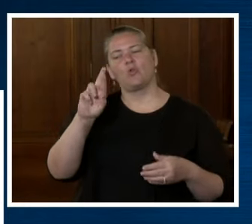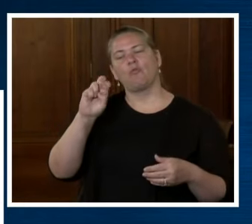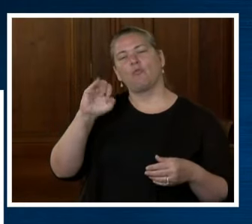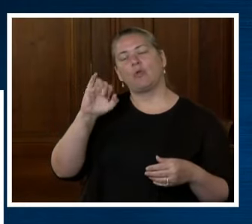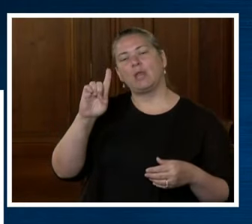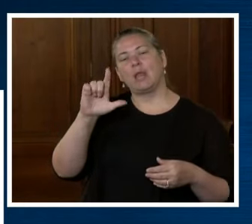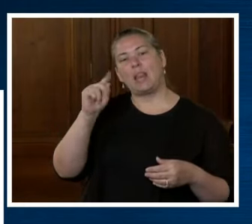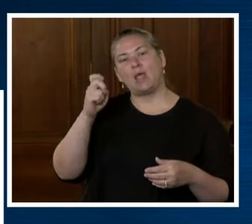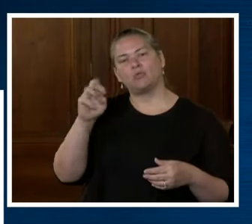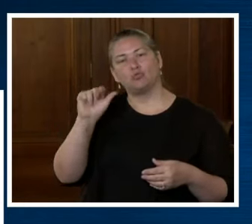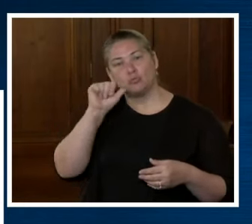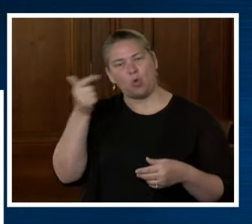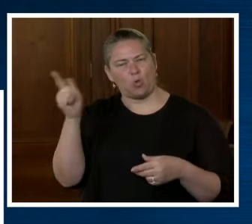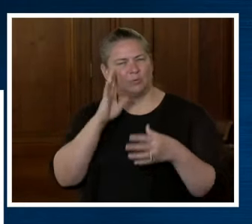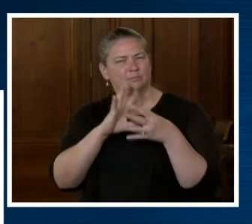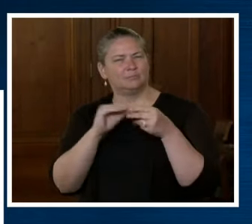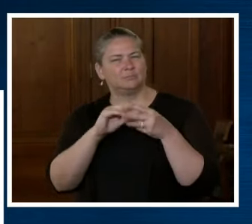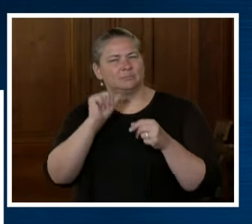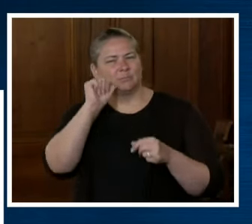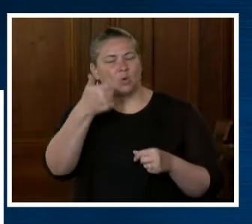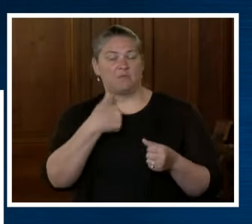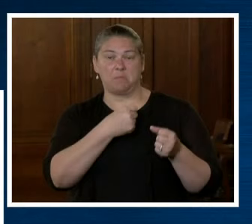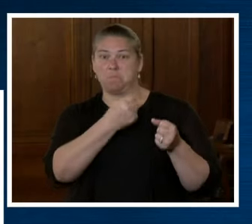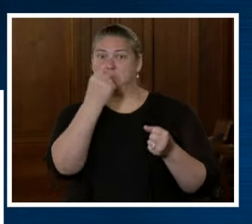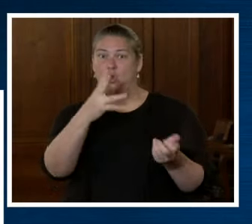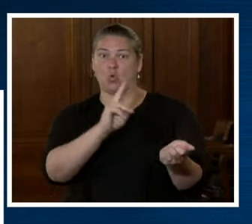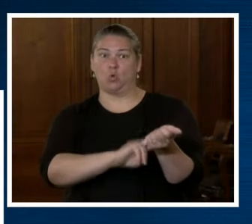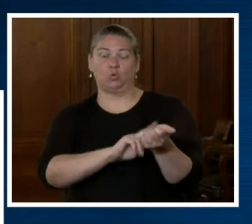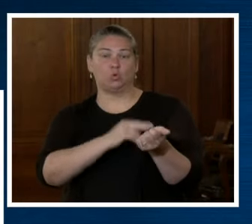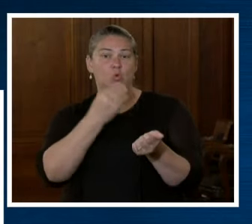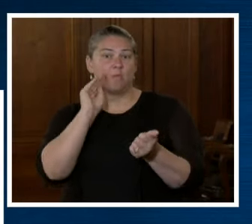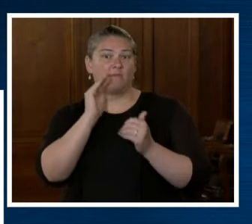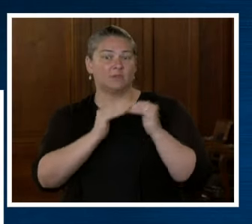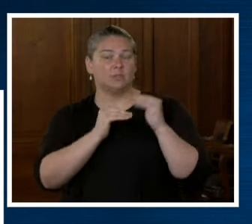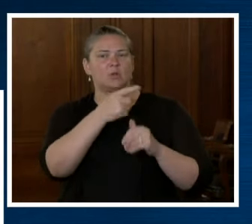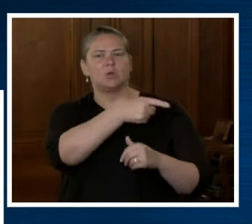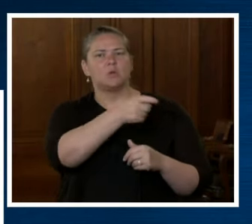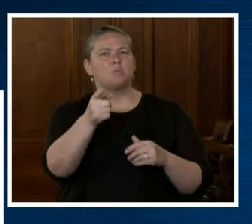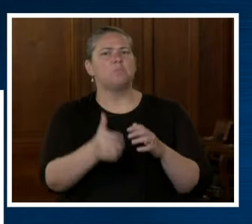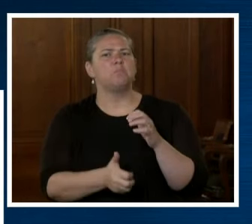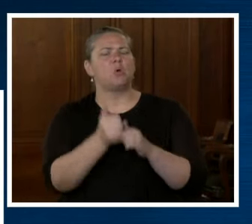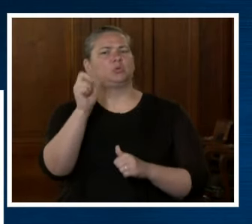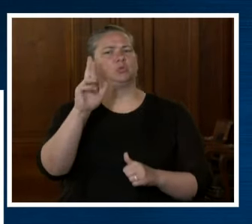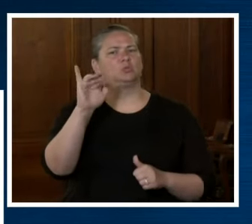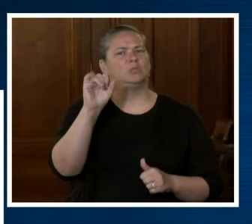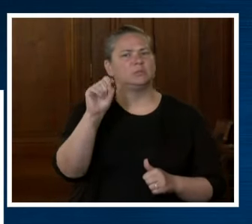GRAVITY DIAGNOSTICS, WE HAVE AT LEAST THREE DIFFERENT PROGRAMS THAT WE SUPPORT THROUGH THAT,